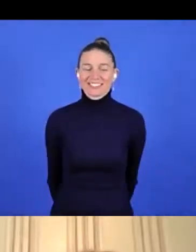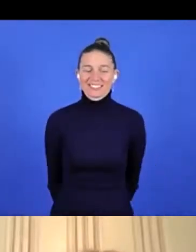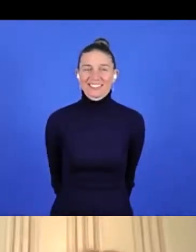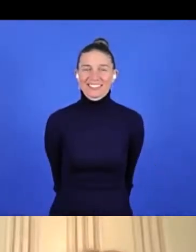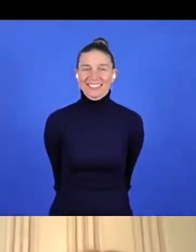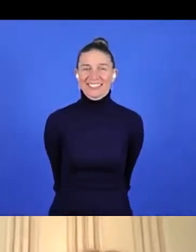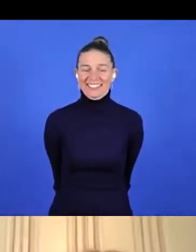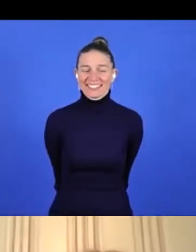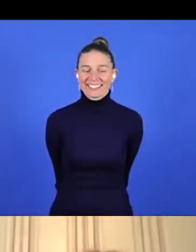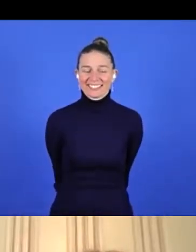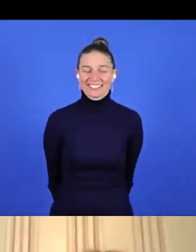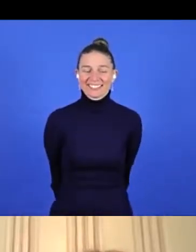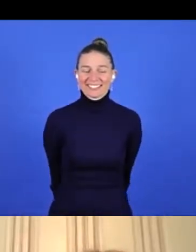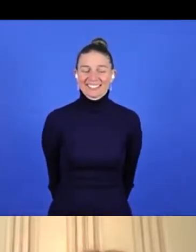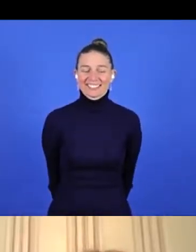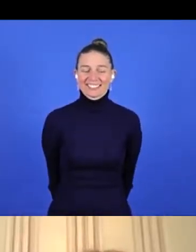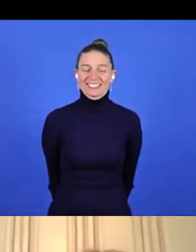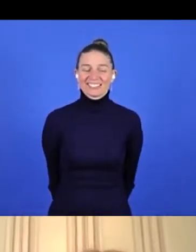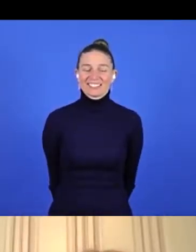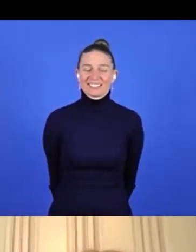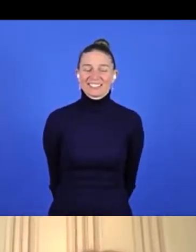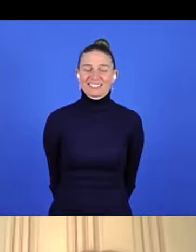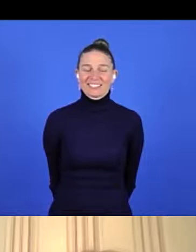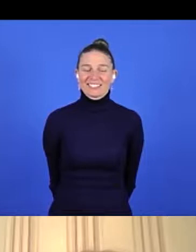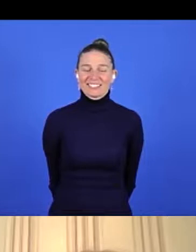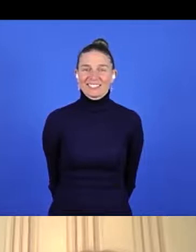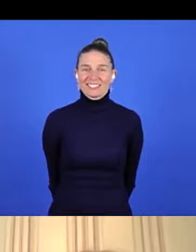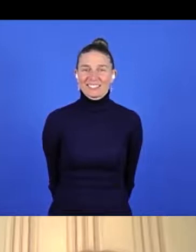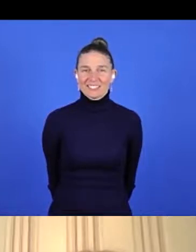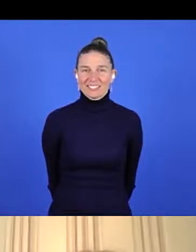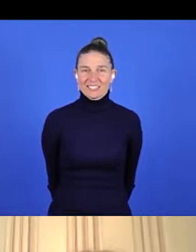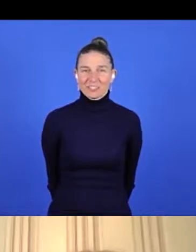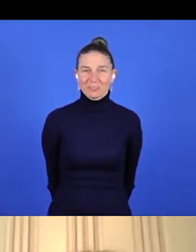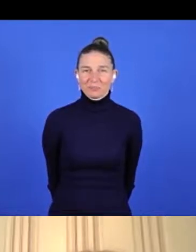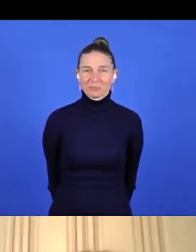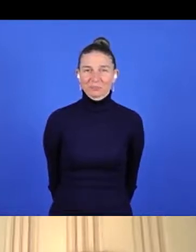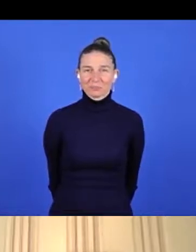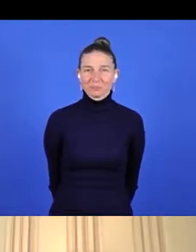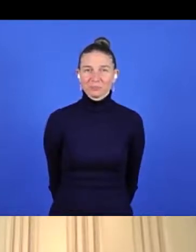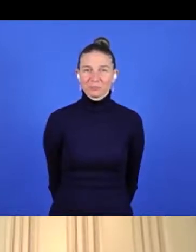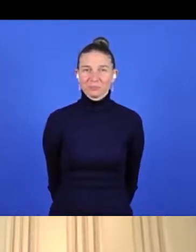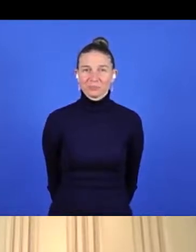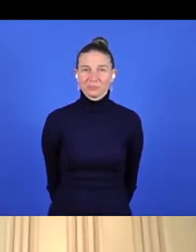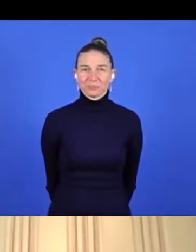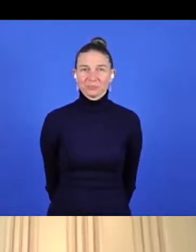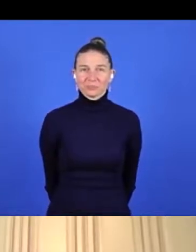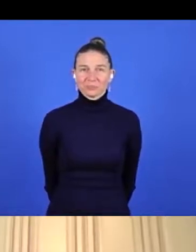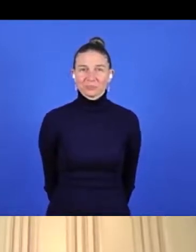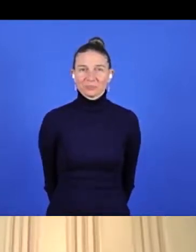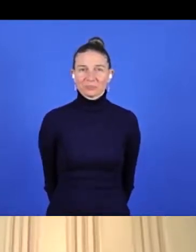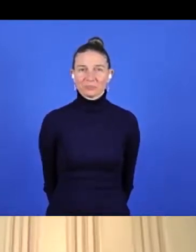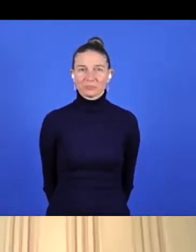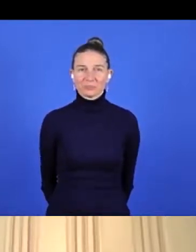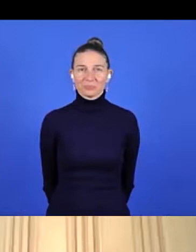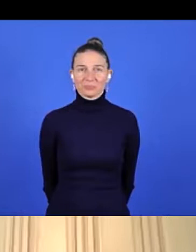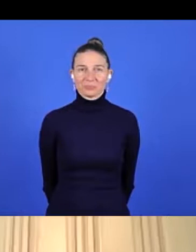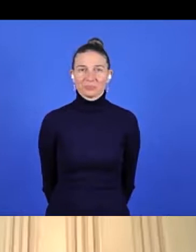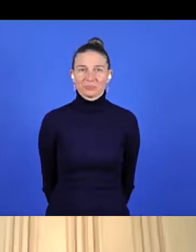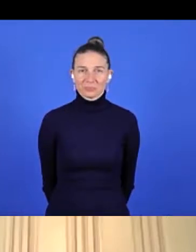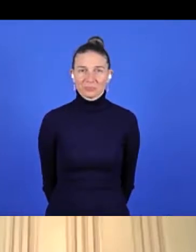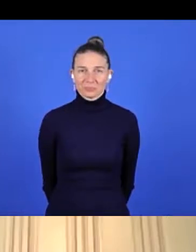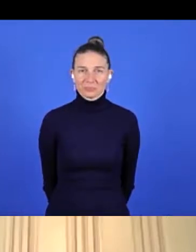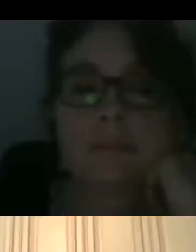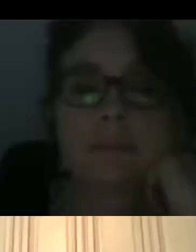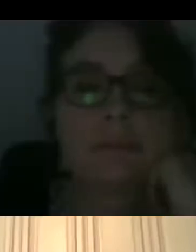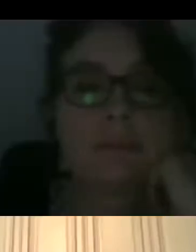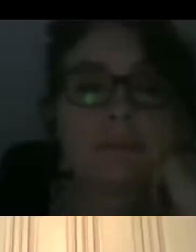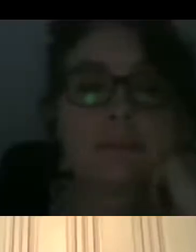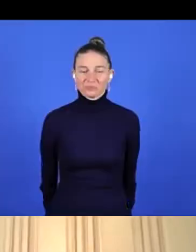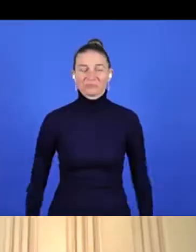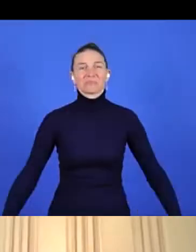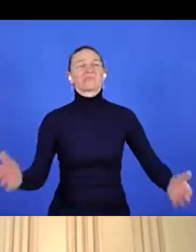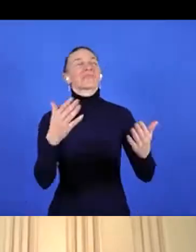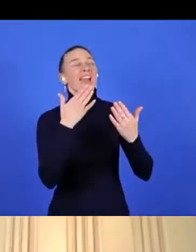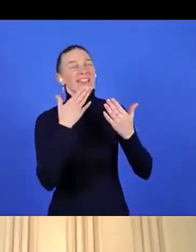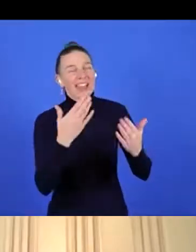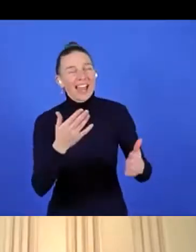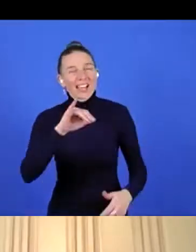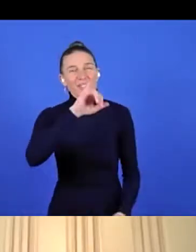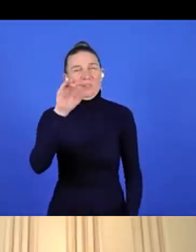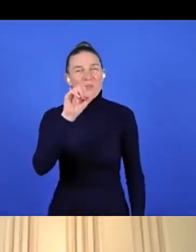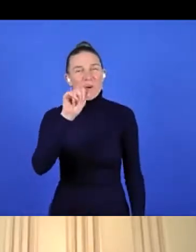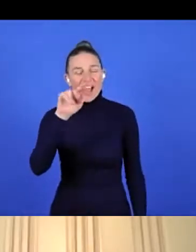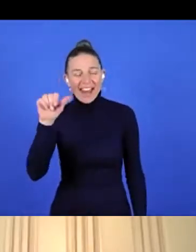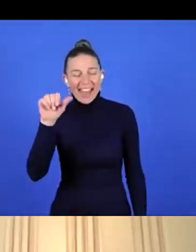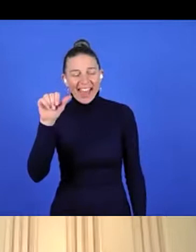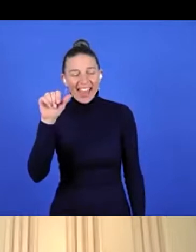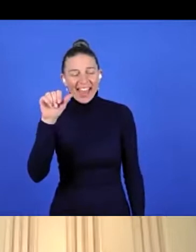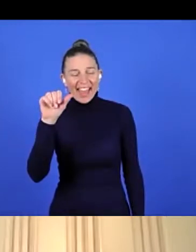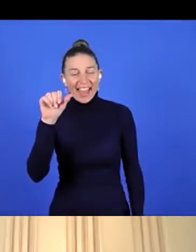Thank you for listening to me.